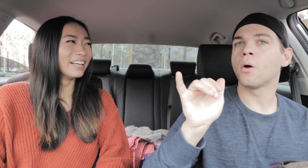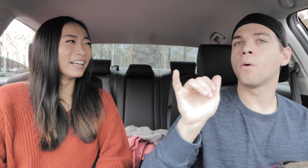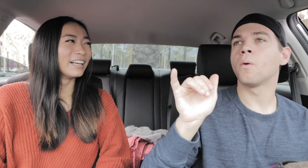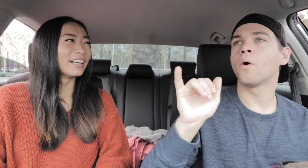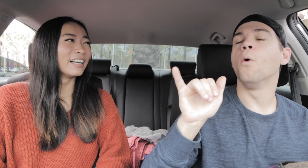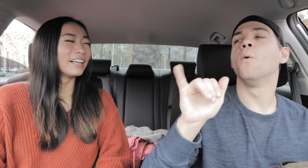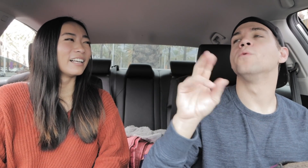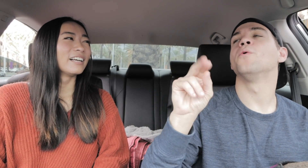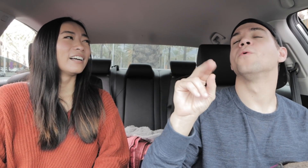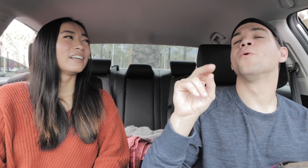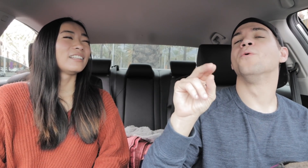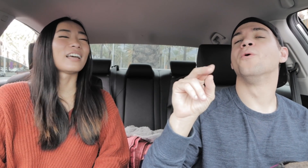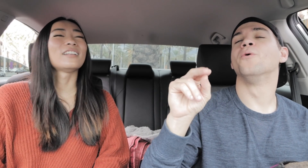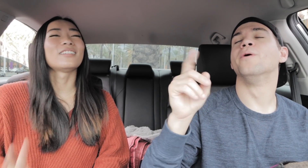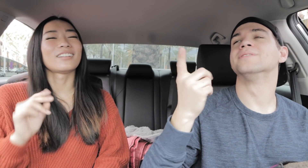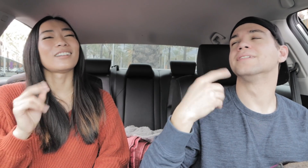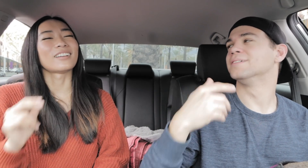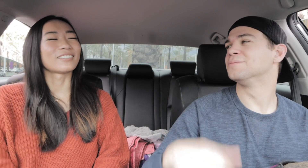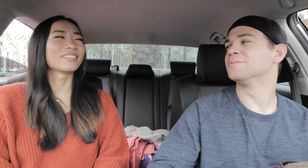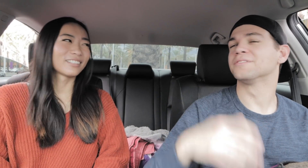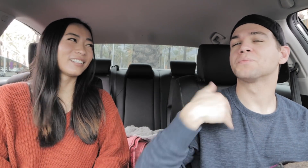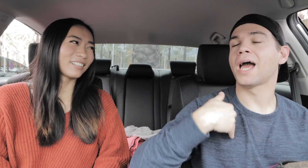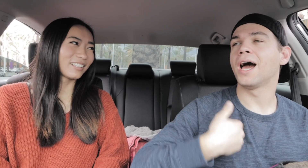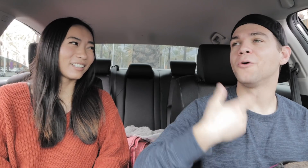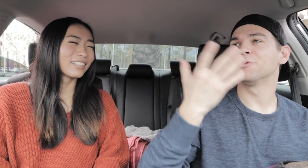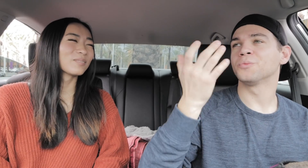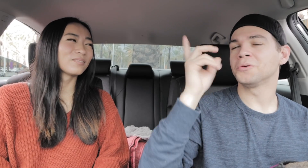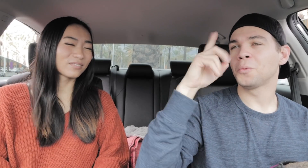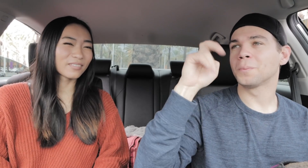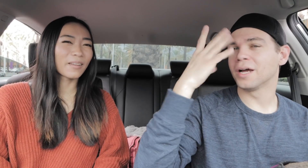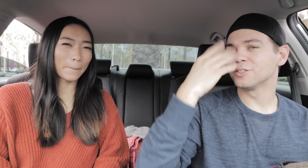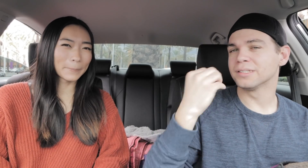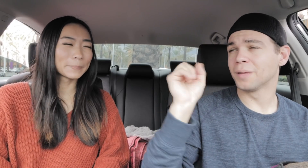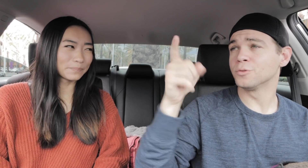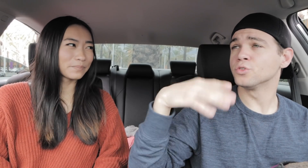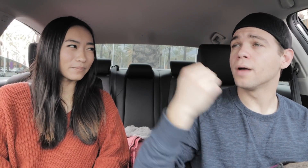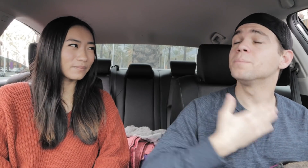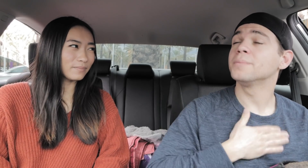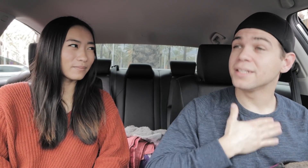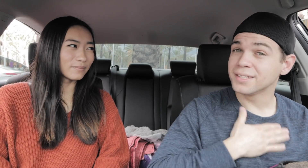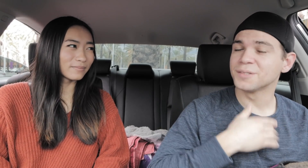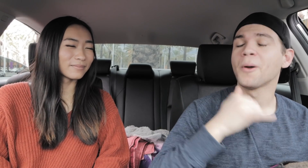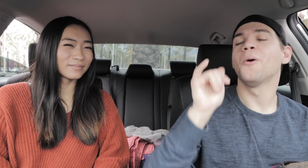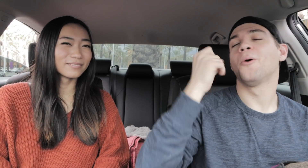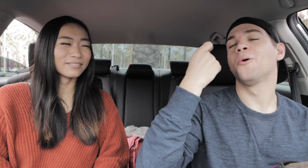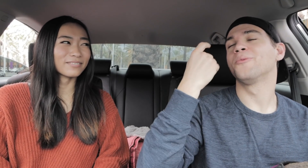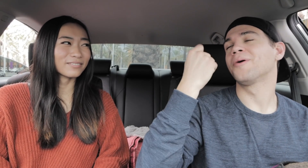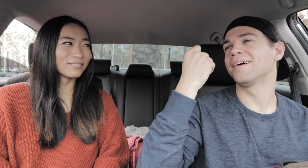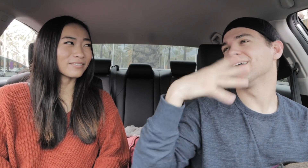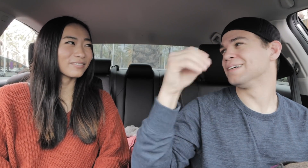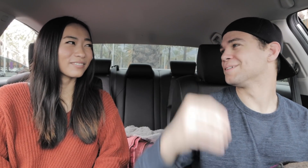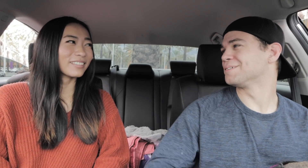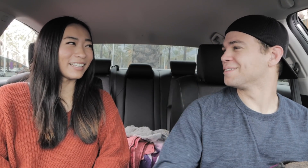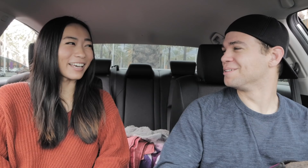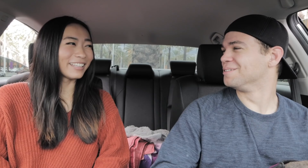I saw her sign please, then I understood